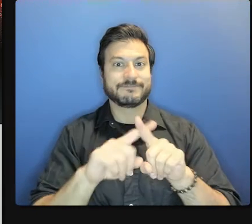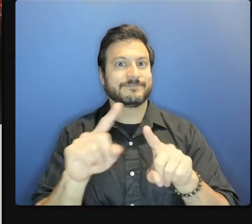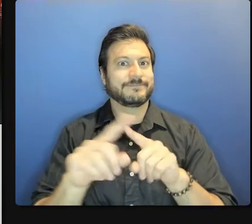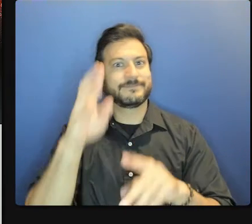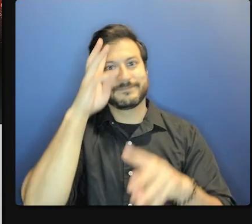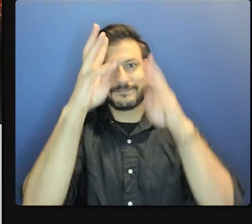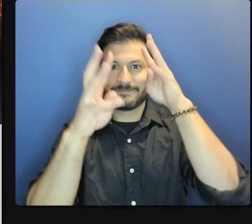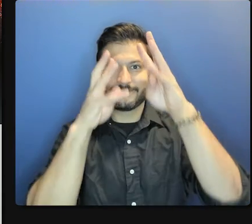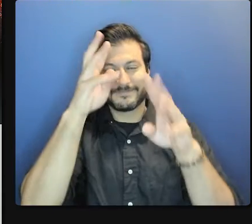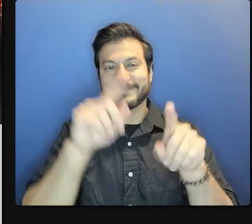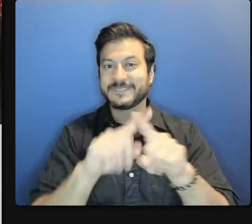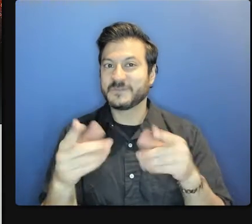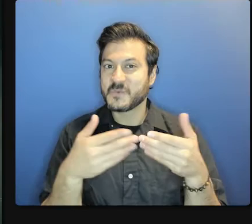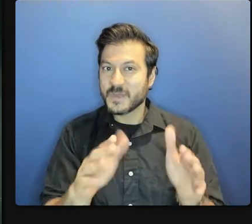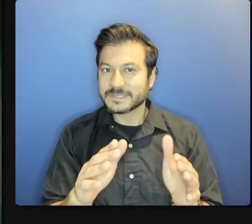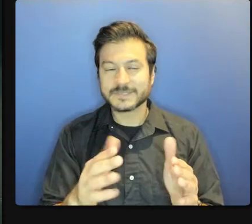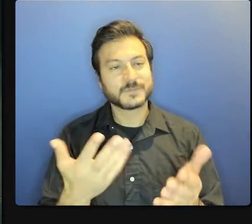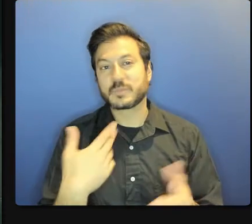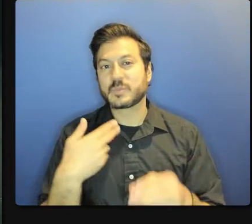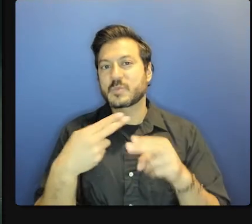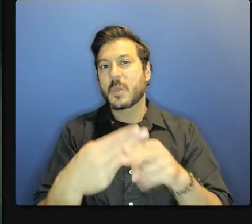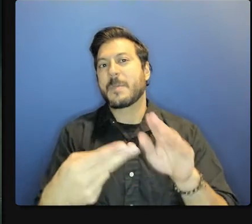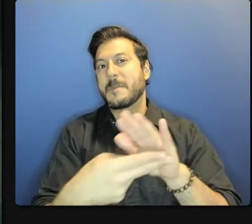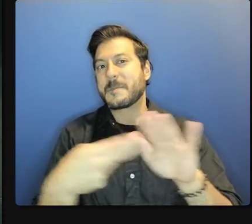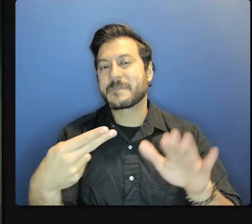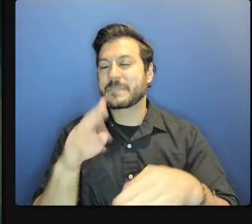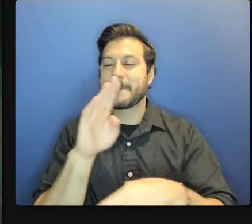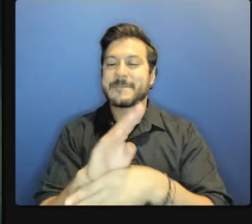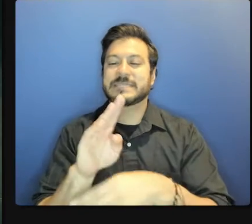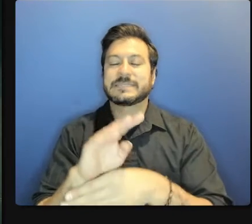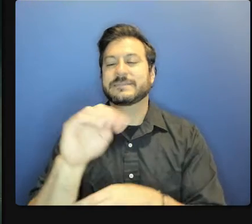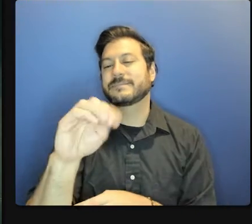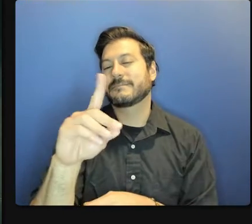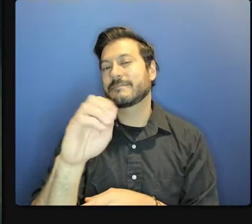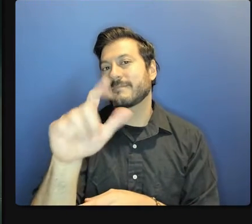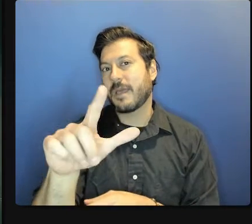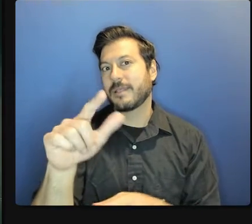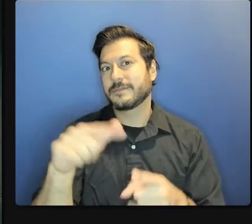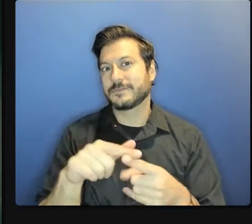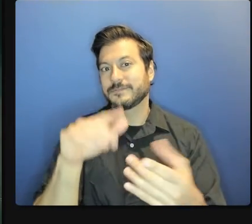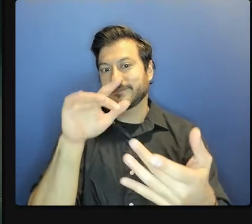in new and innovative channels. Or what we would call business models to reach